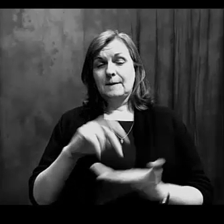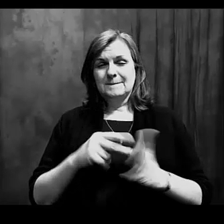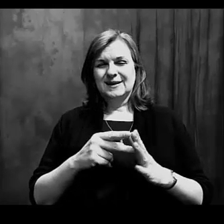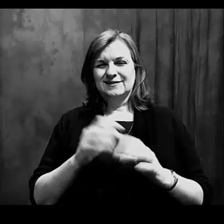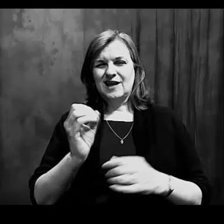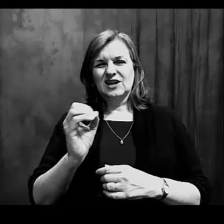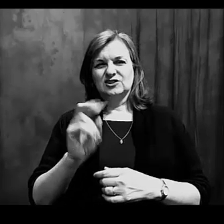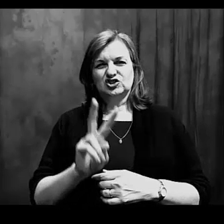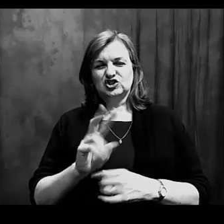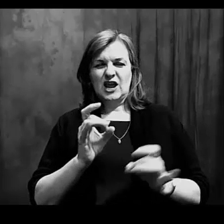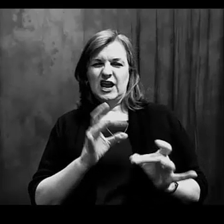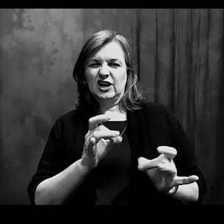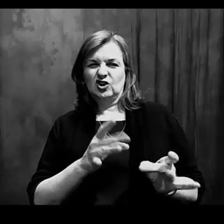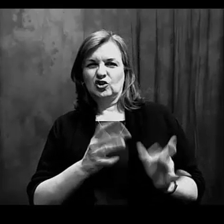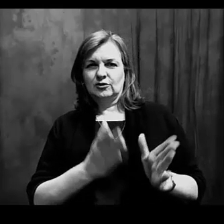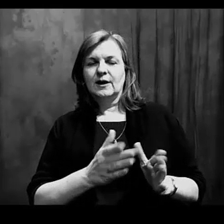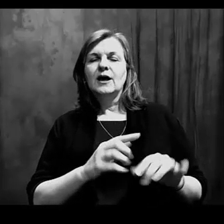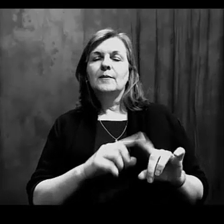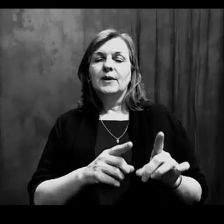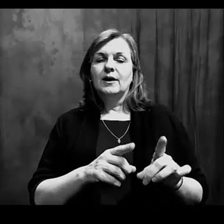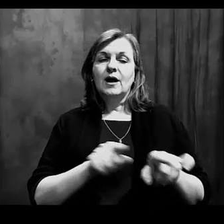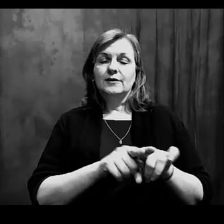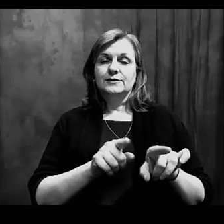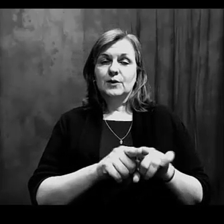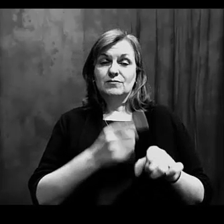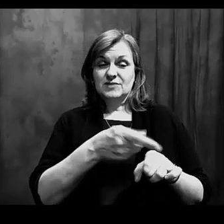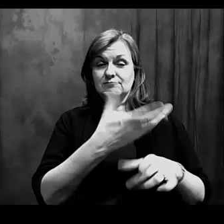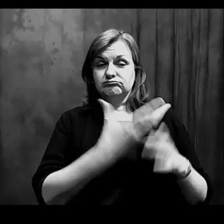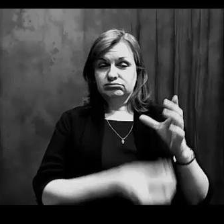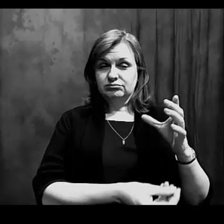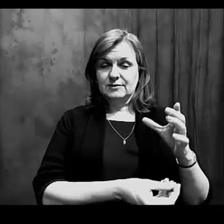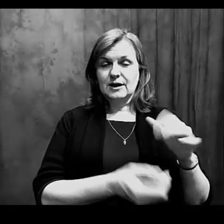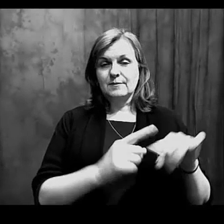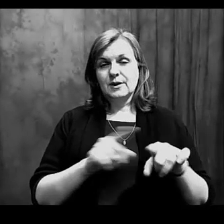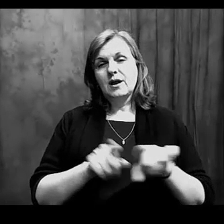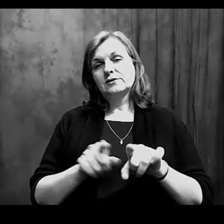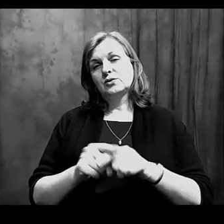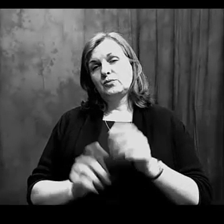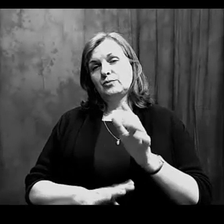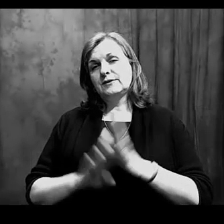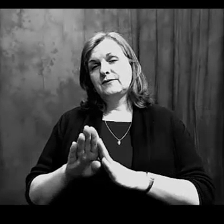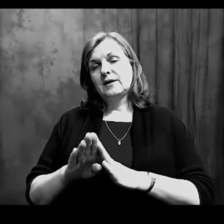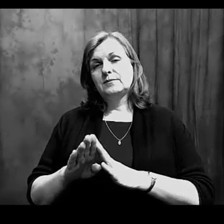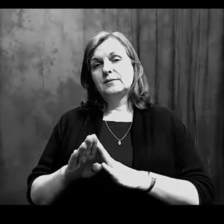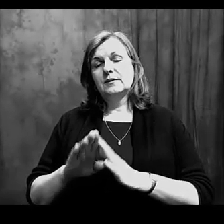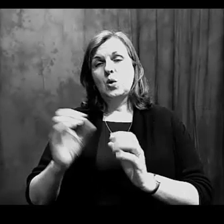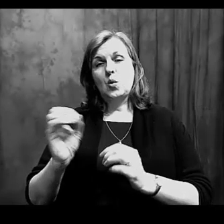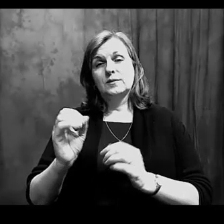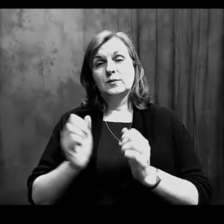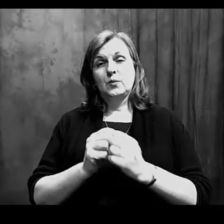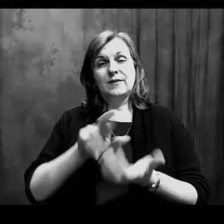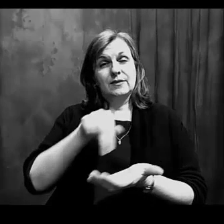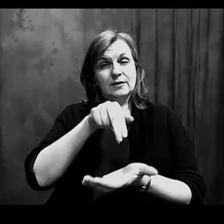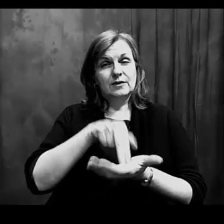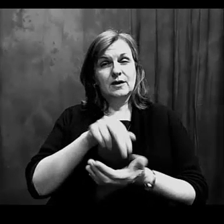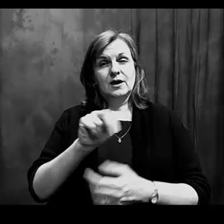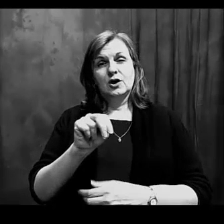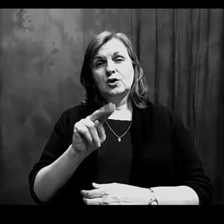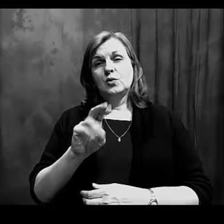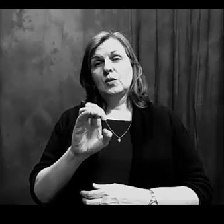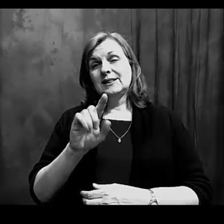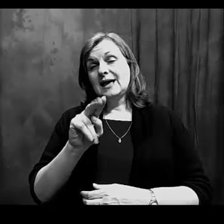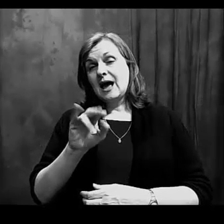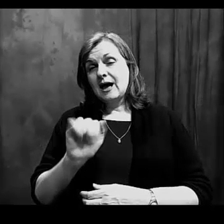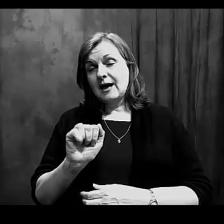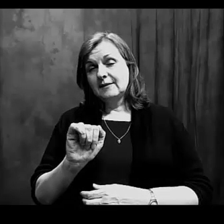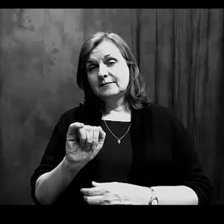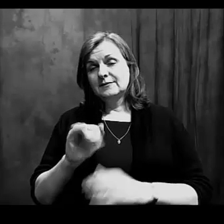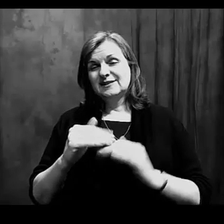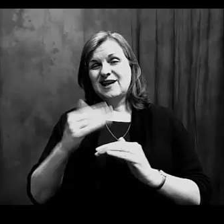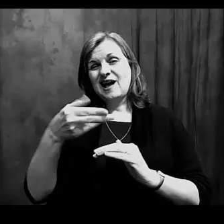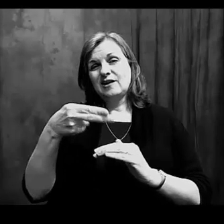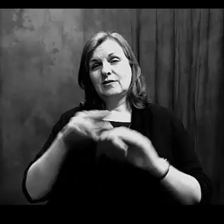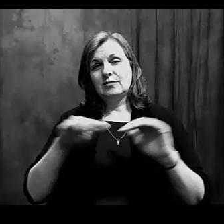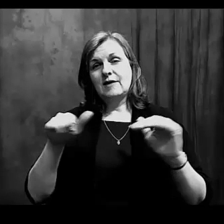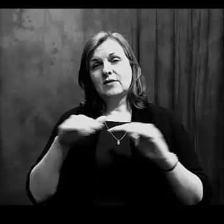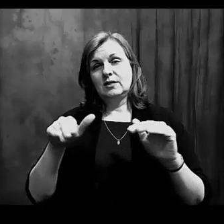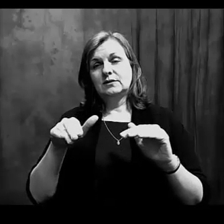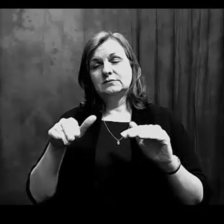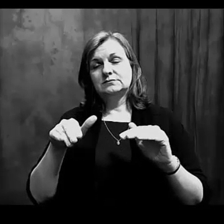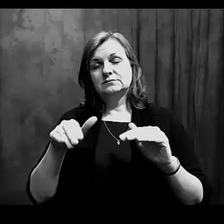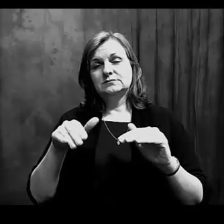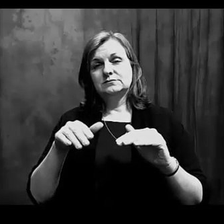oxygen hating OK but this also allows us to start developing some organisms with nuclei higher level organisms and so on